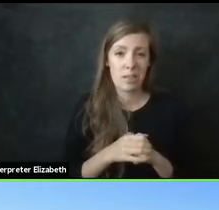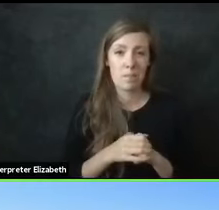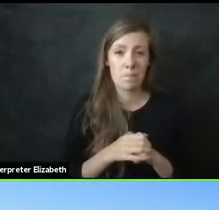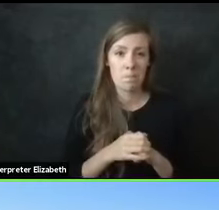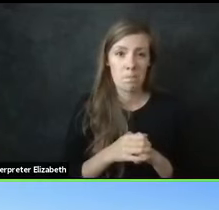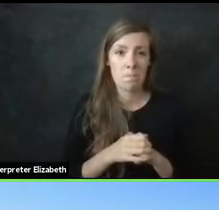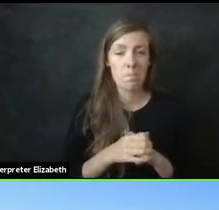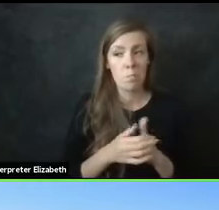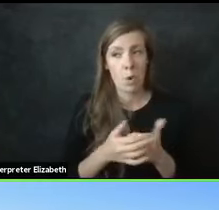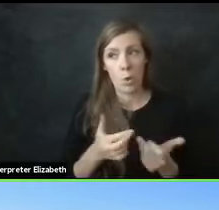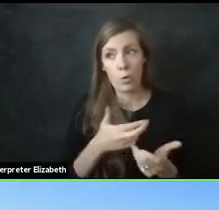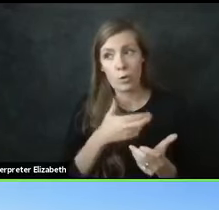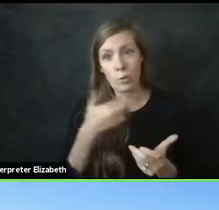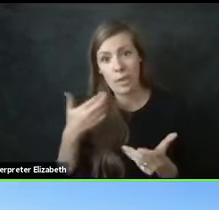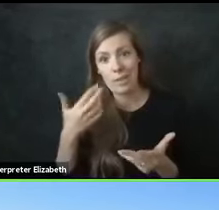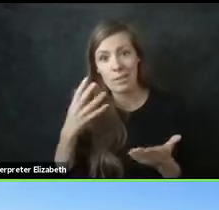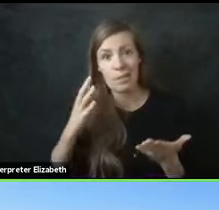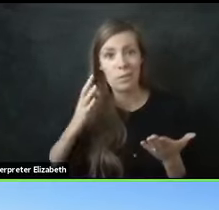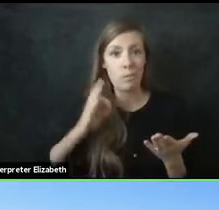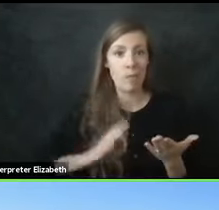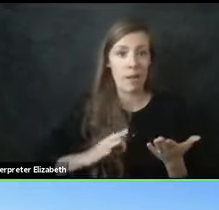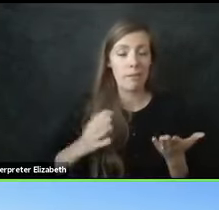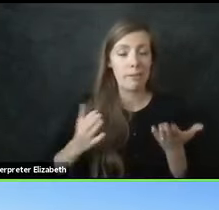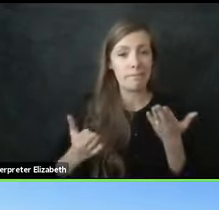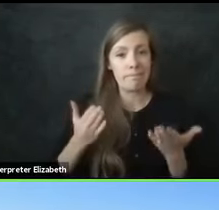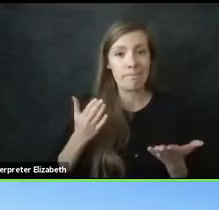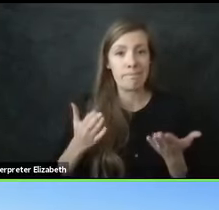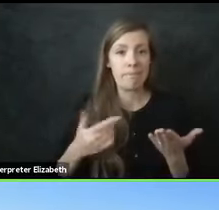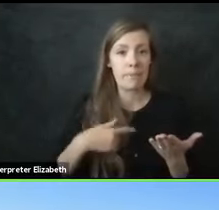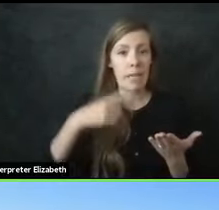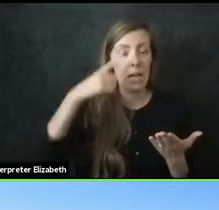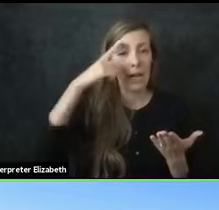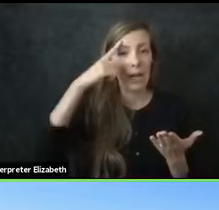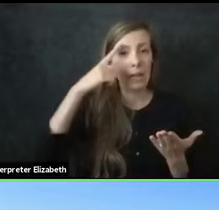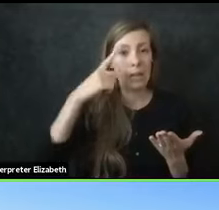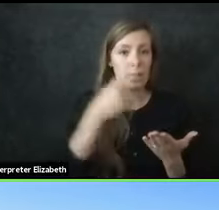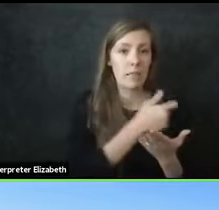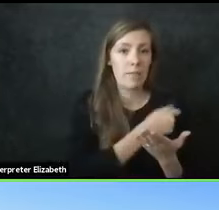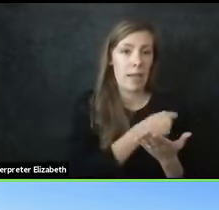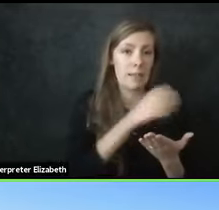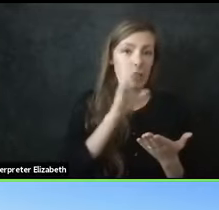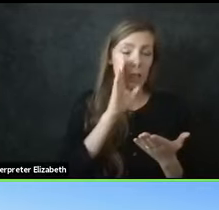risk benefit ratio, I think the vaccine will impart significant improvement and